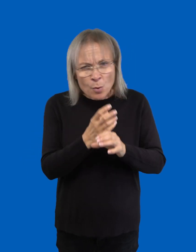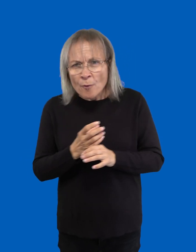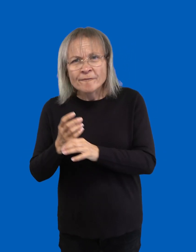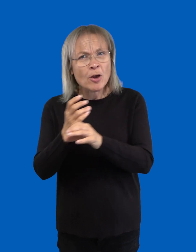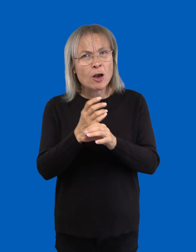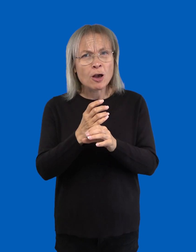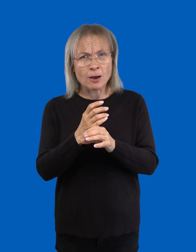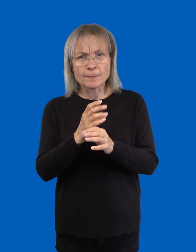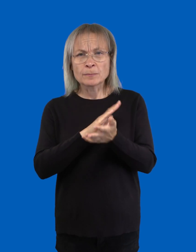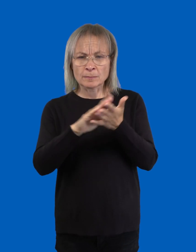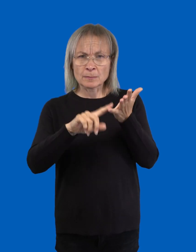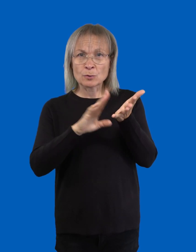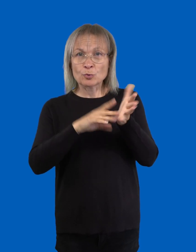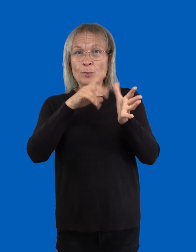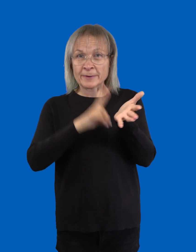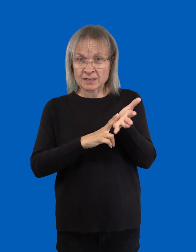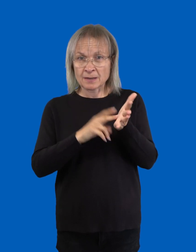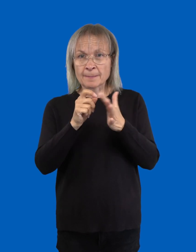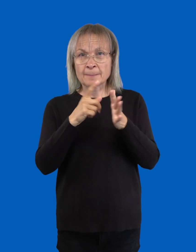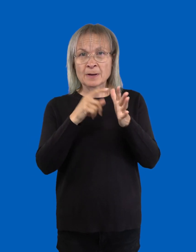We look for high-risk human papillomavirus (HPV).